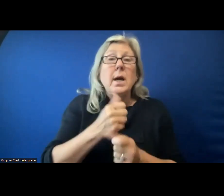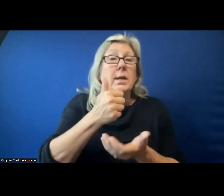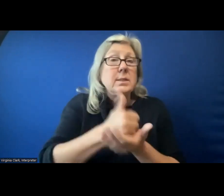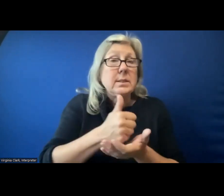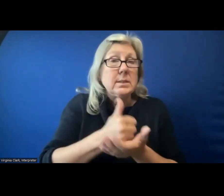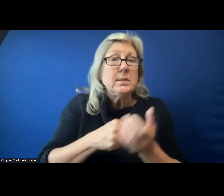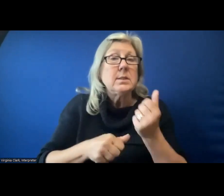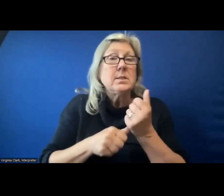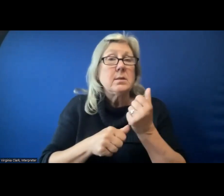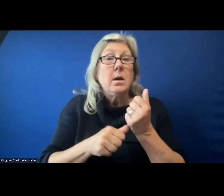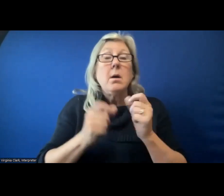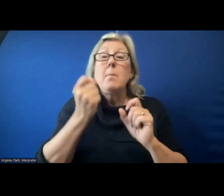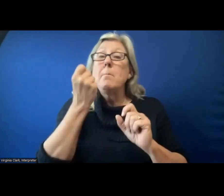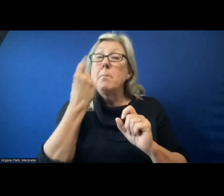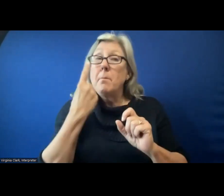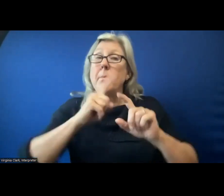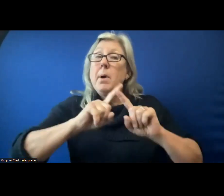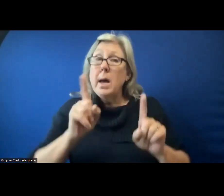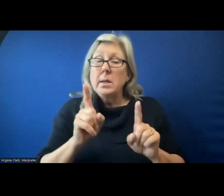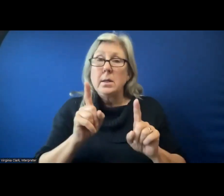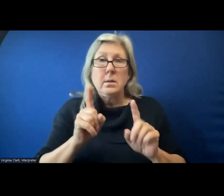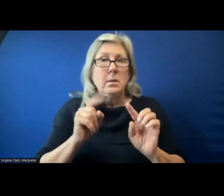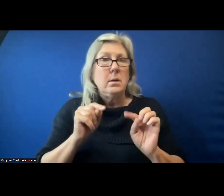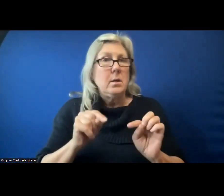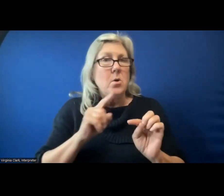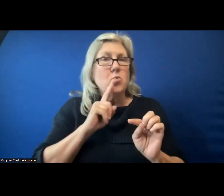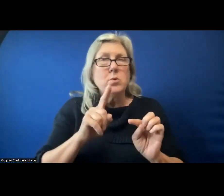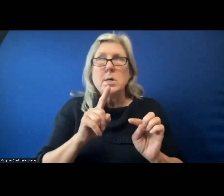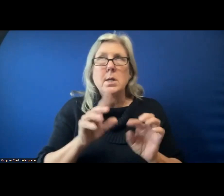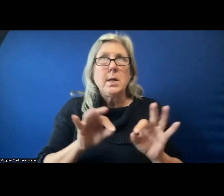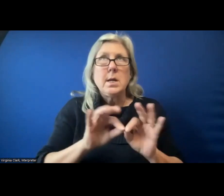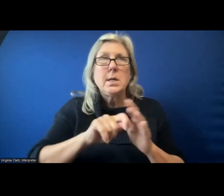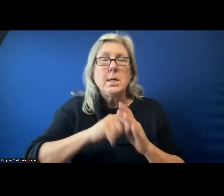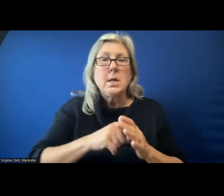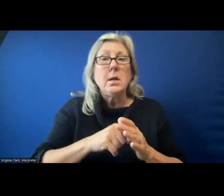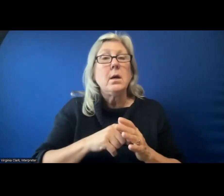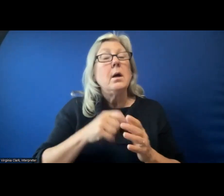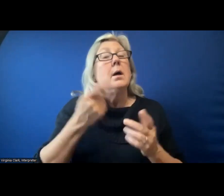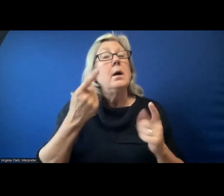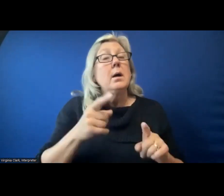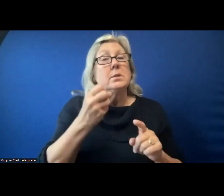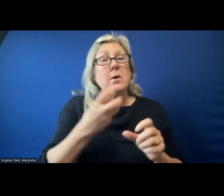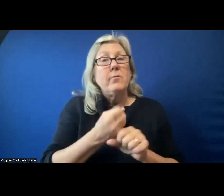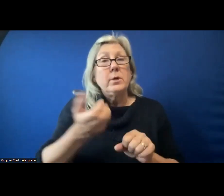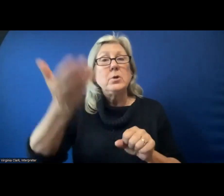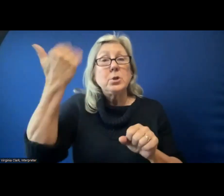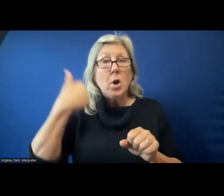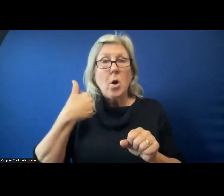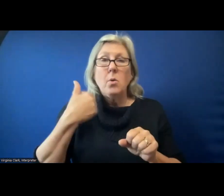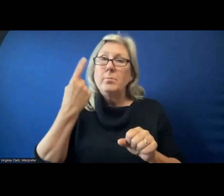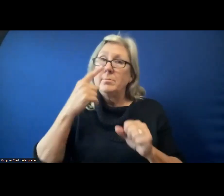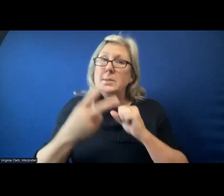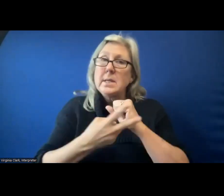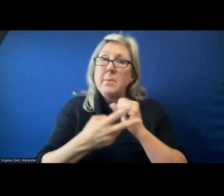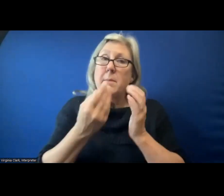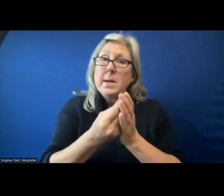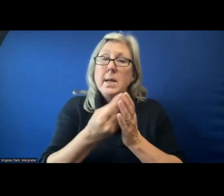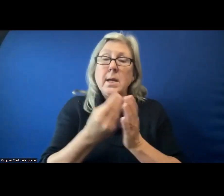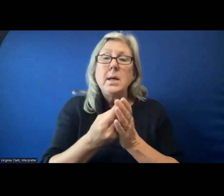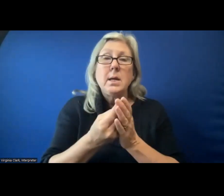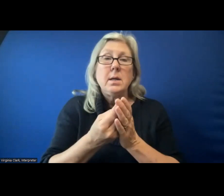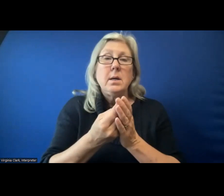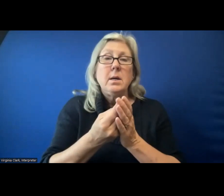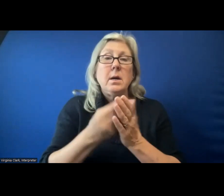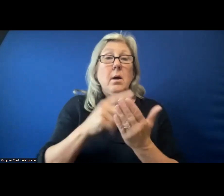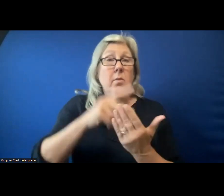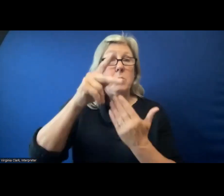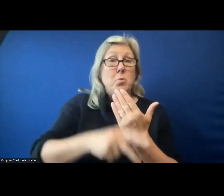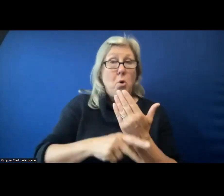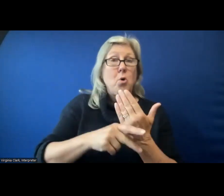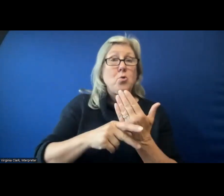But, and this is really key, several years ago, to save money, the program suspended